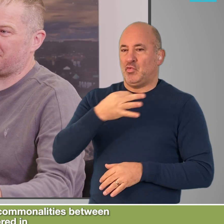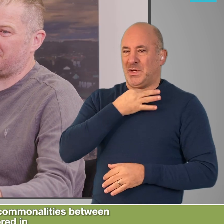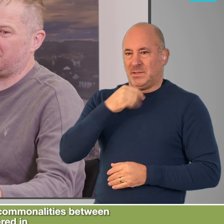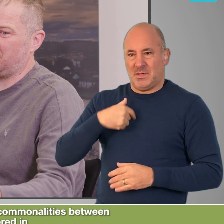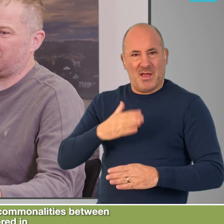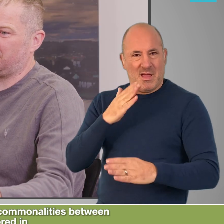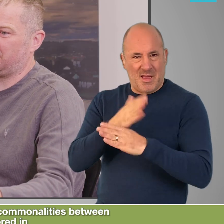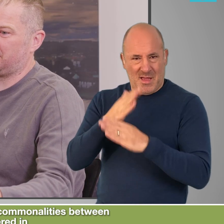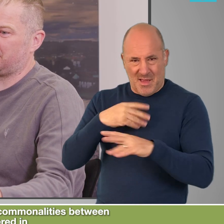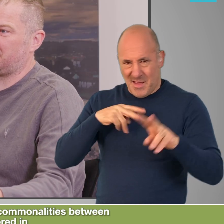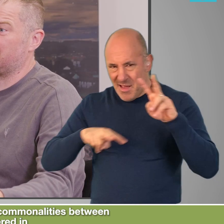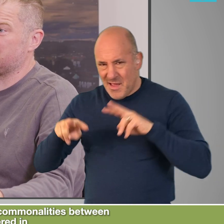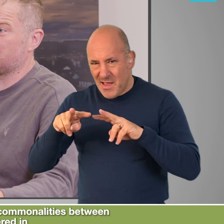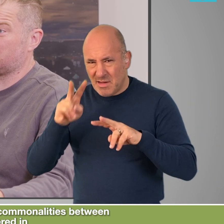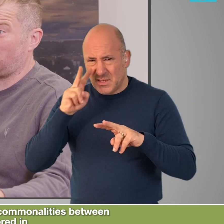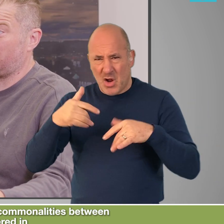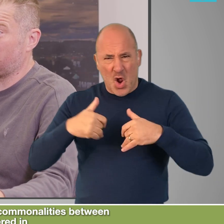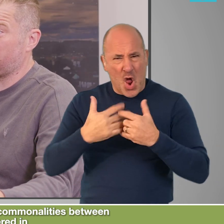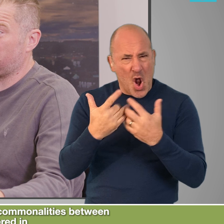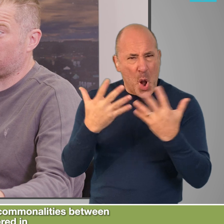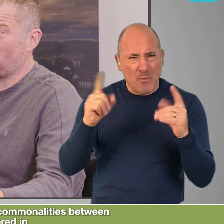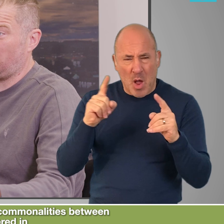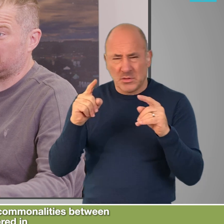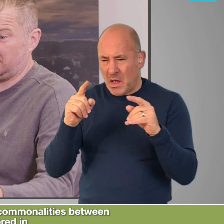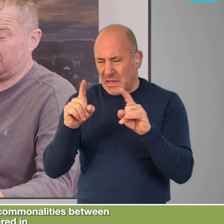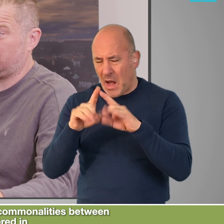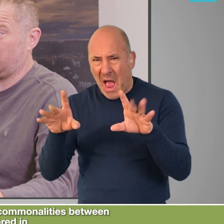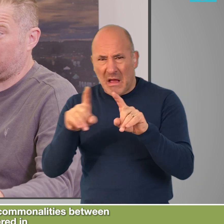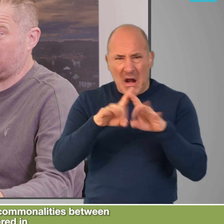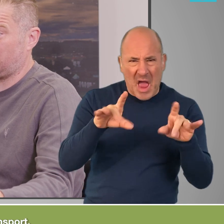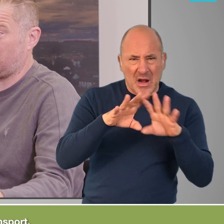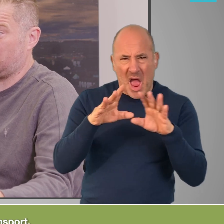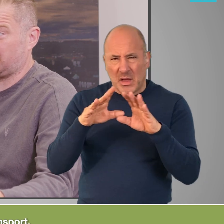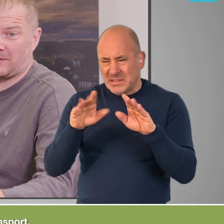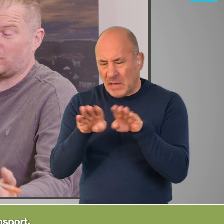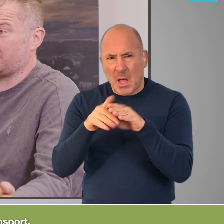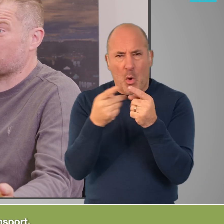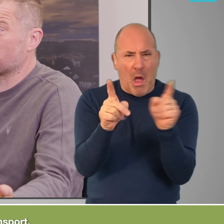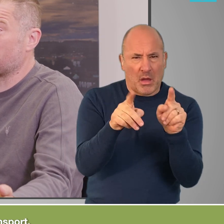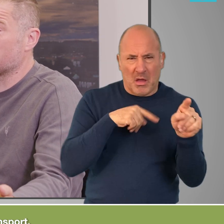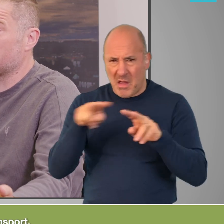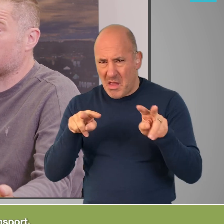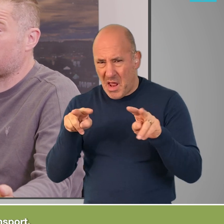I've seen a lot of synergies and commonalities between what are delivered in sustainable transport.